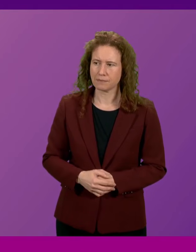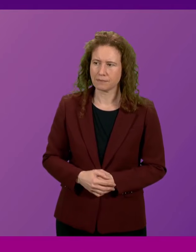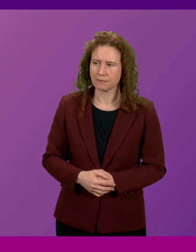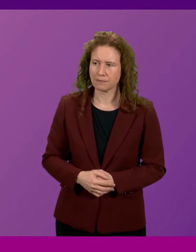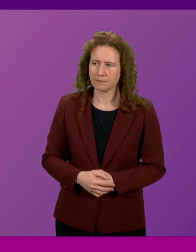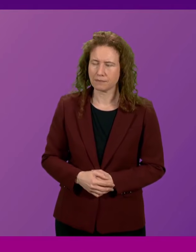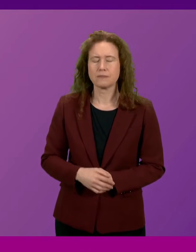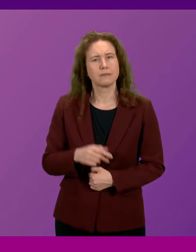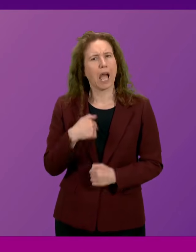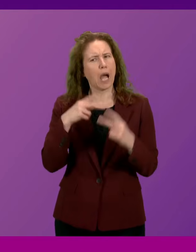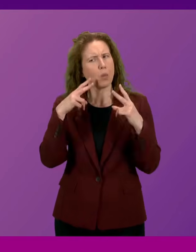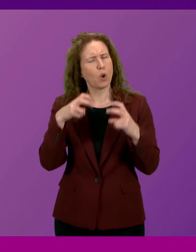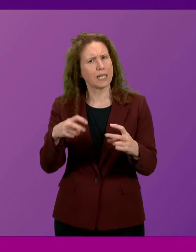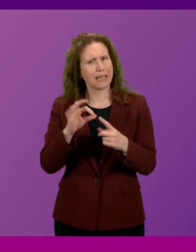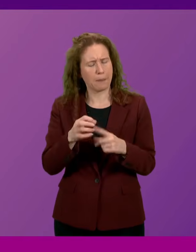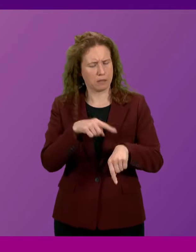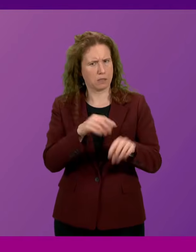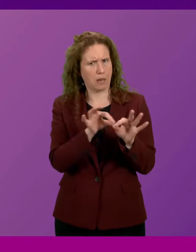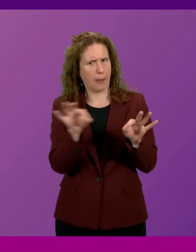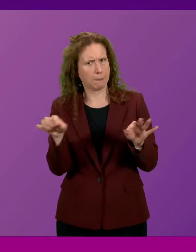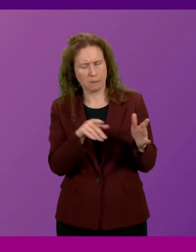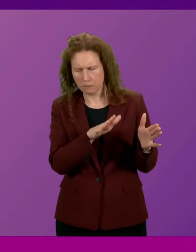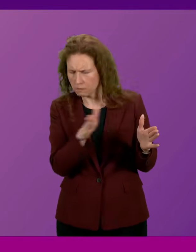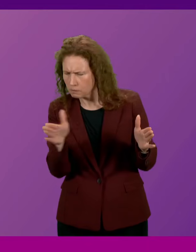I will look into the question about the timing of delivery. If a commitment has